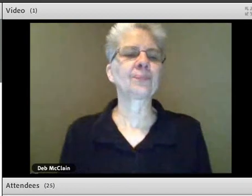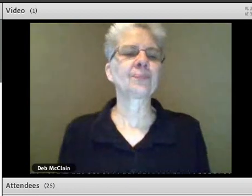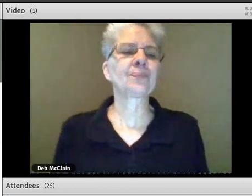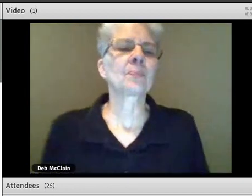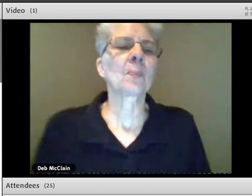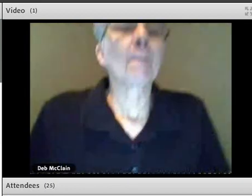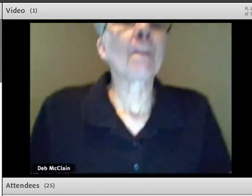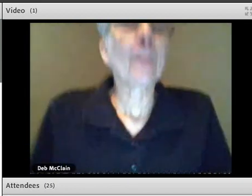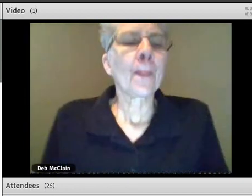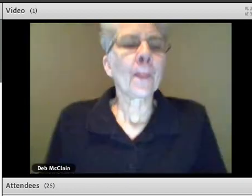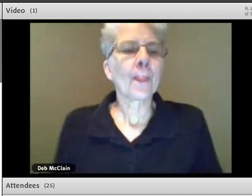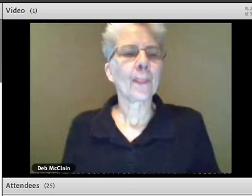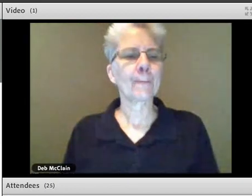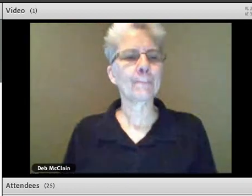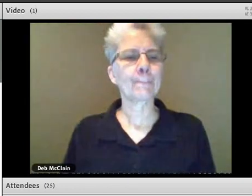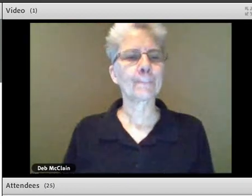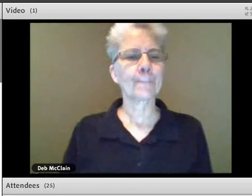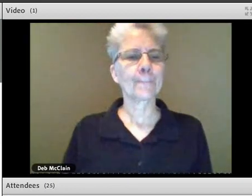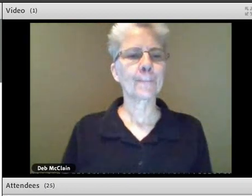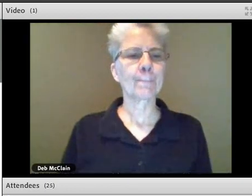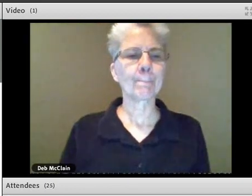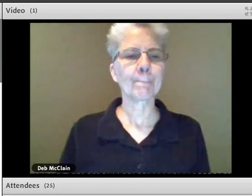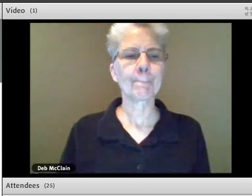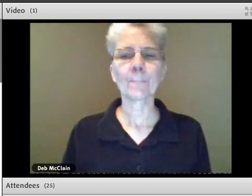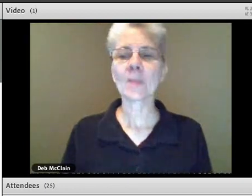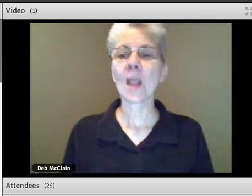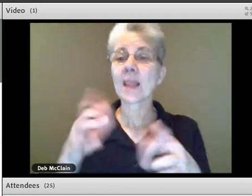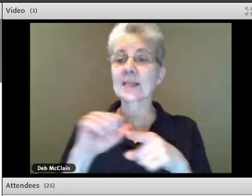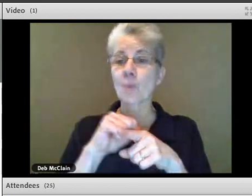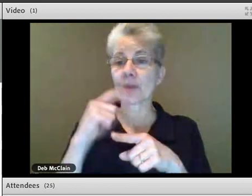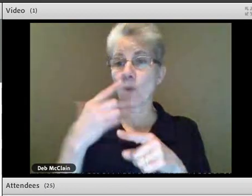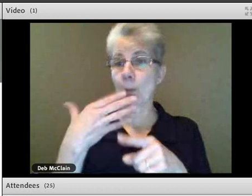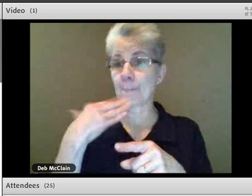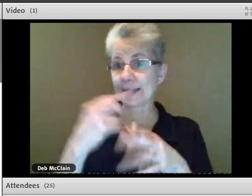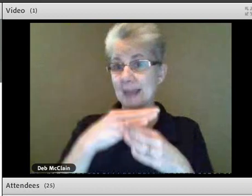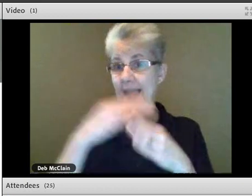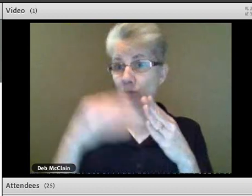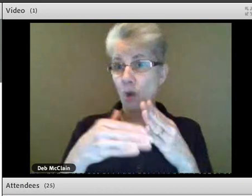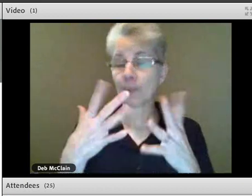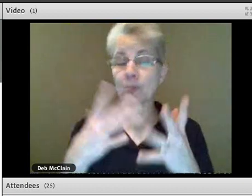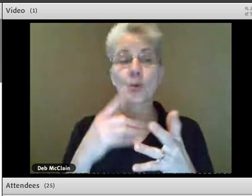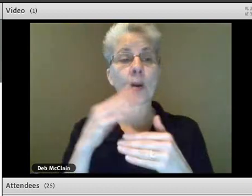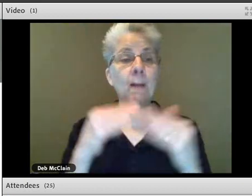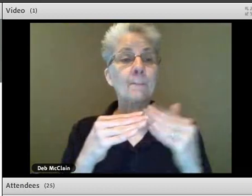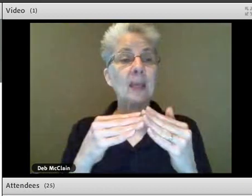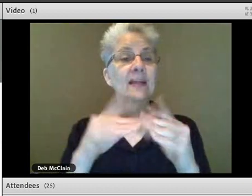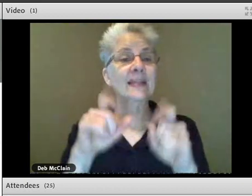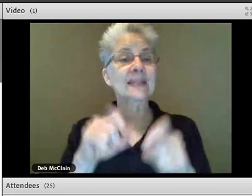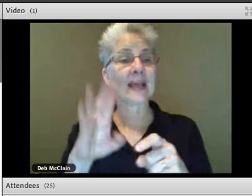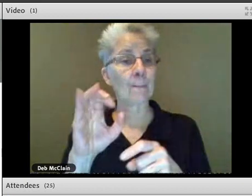Lots of practices for best outcomes. You want to build what's called a test bank,